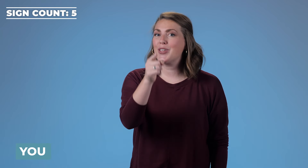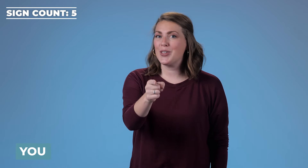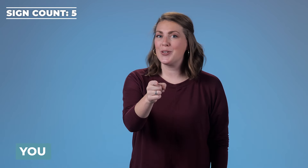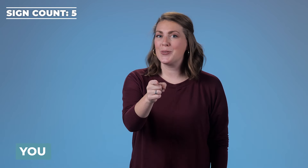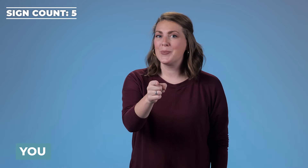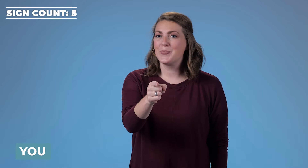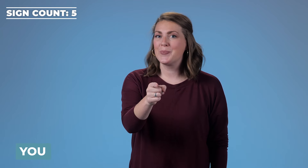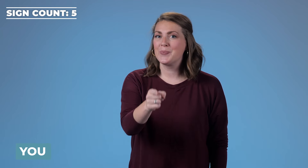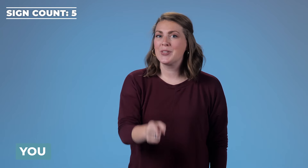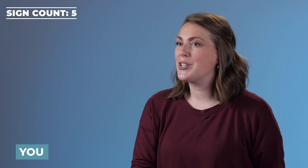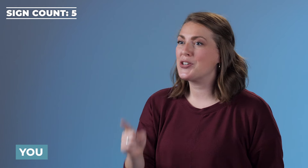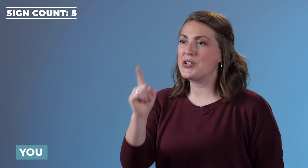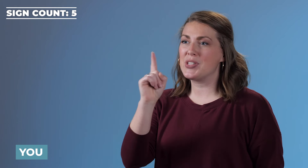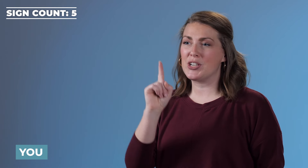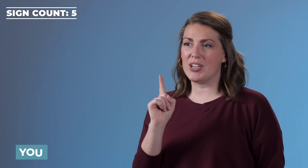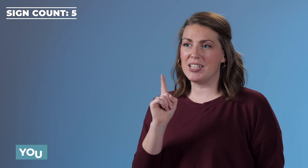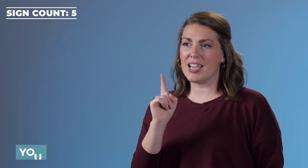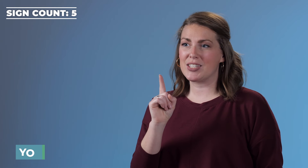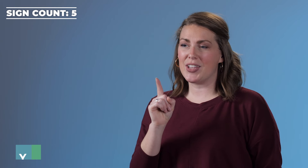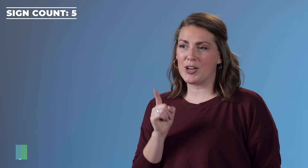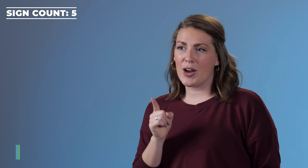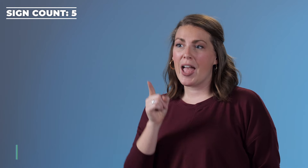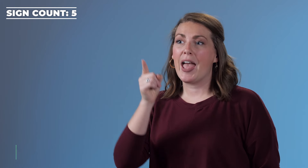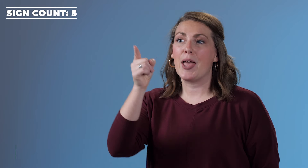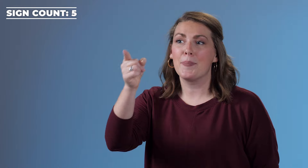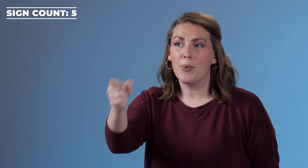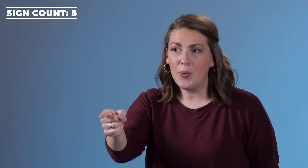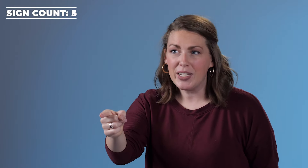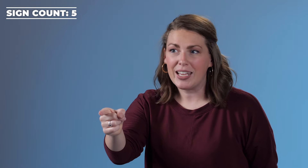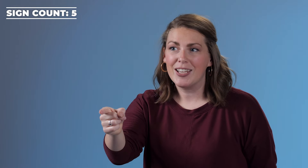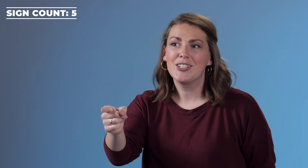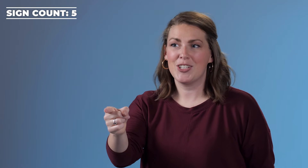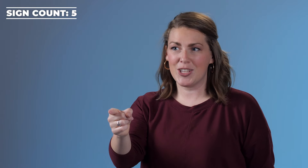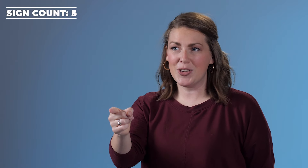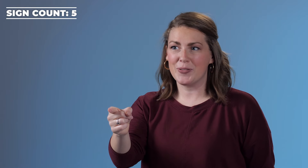You. You're using your index finger and pointing to you.